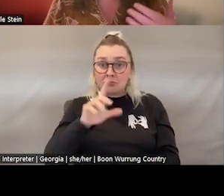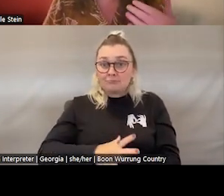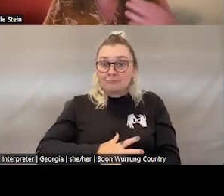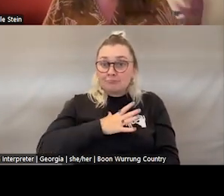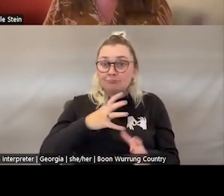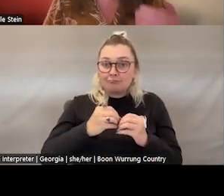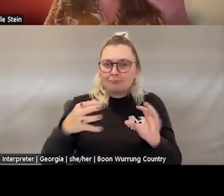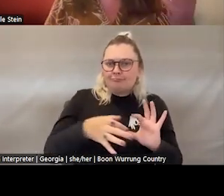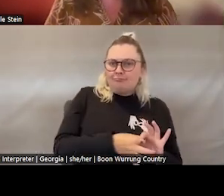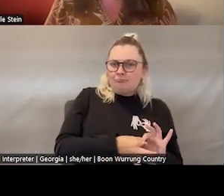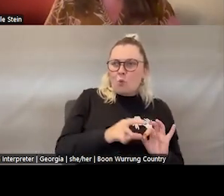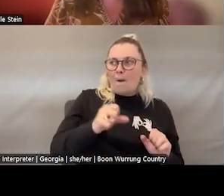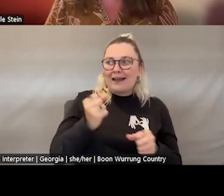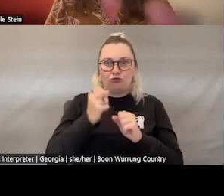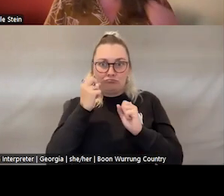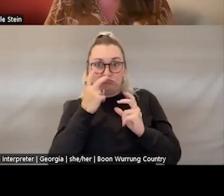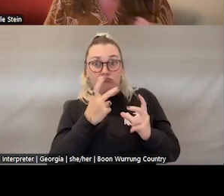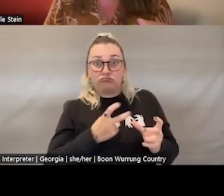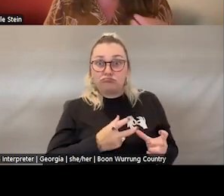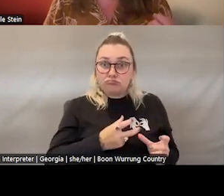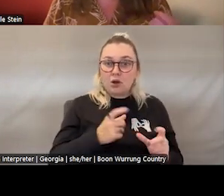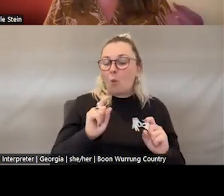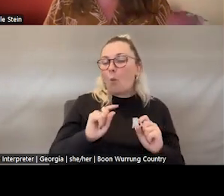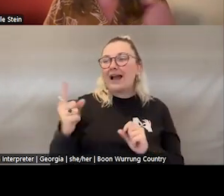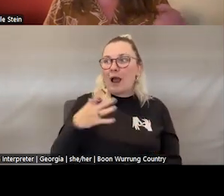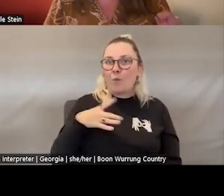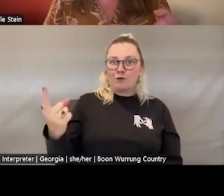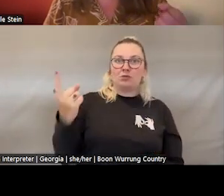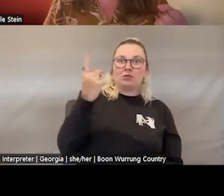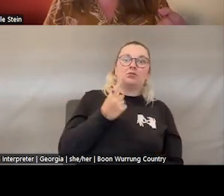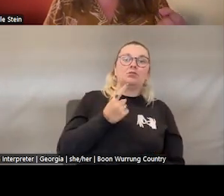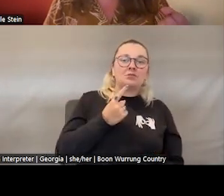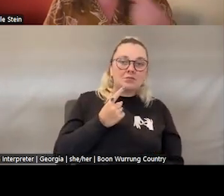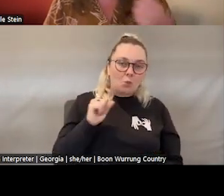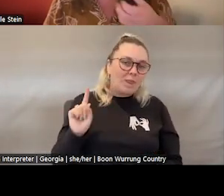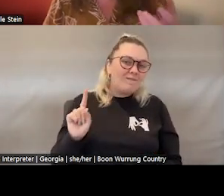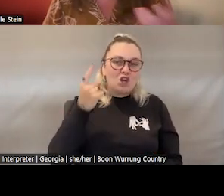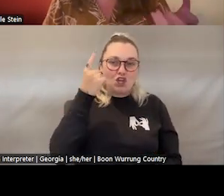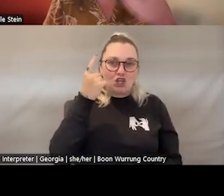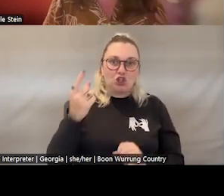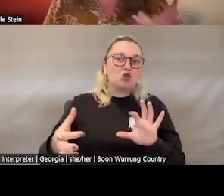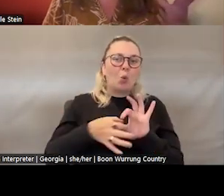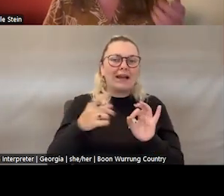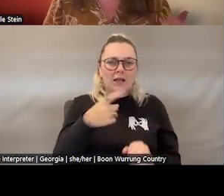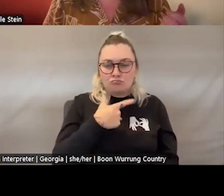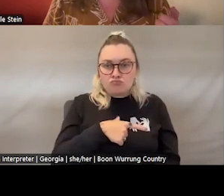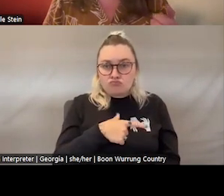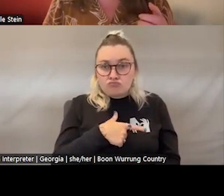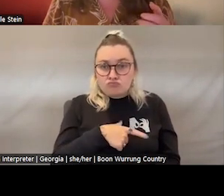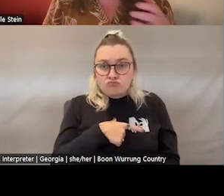What caught the eye? What is it that they are joining us for, for what reason?"